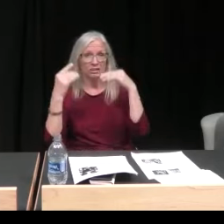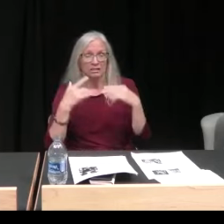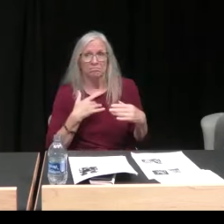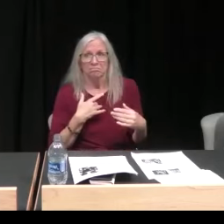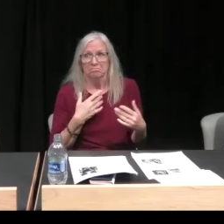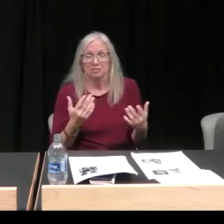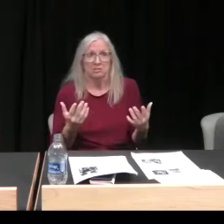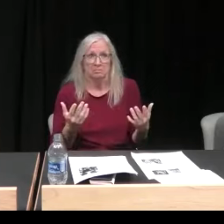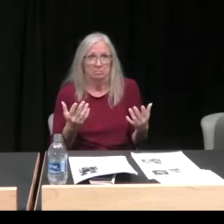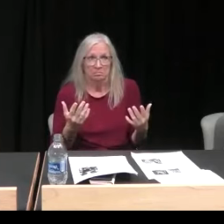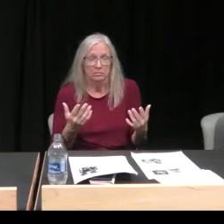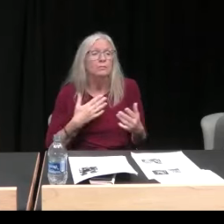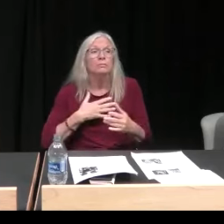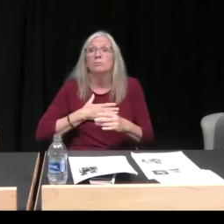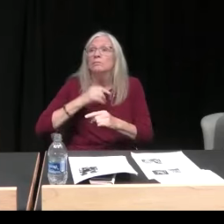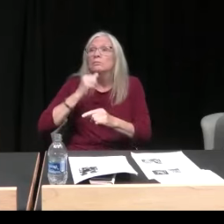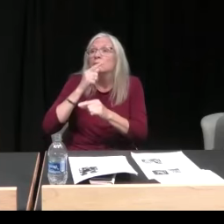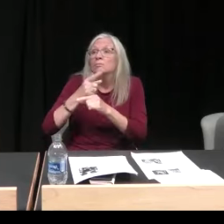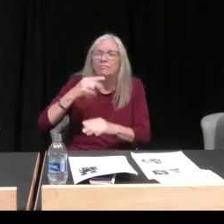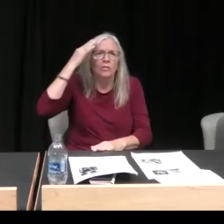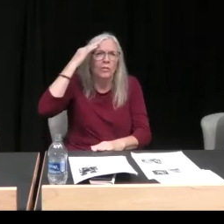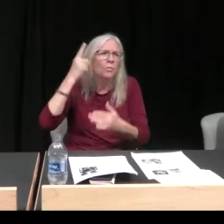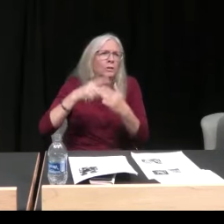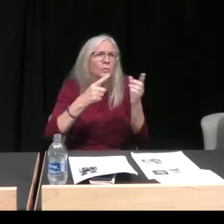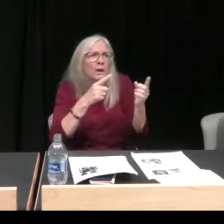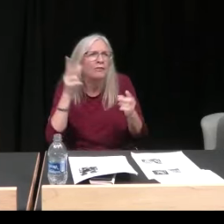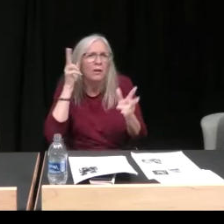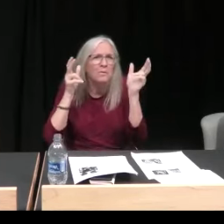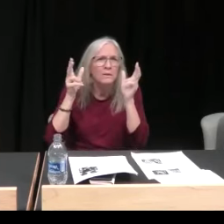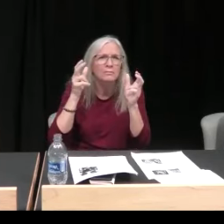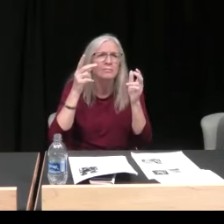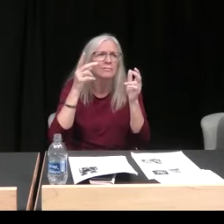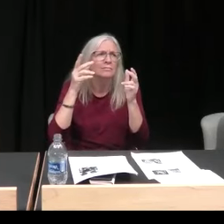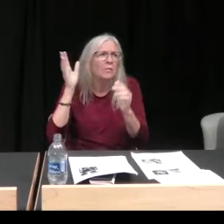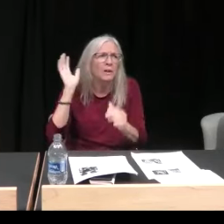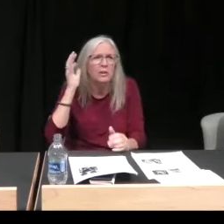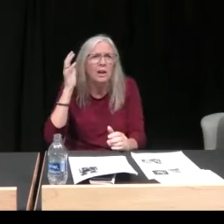my family especially around the dinner table was really isolating my sister she